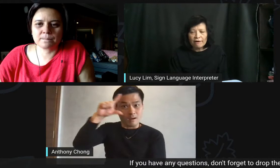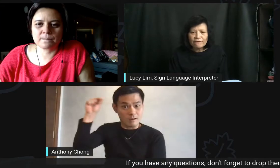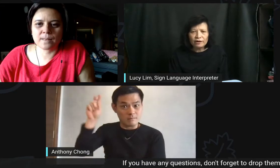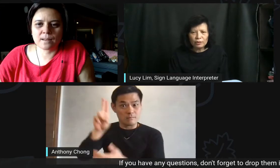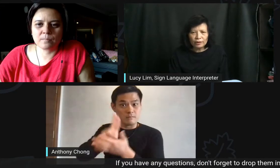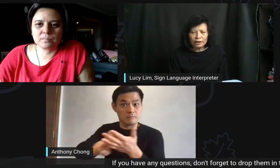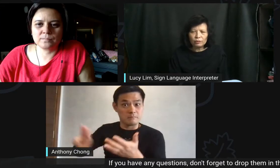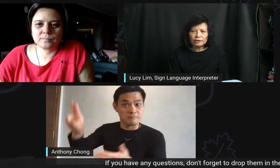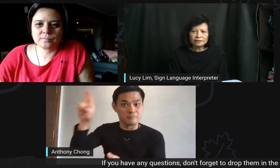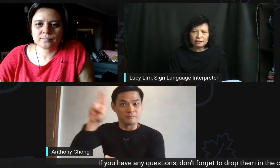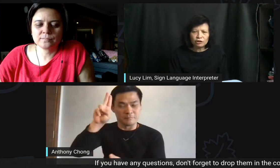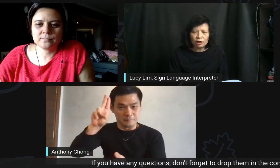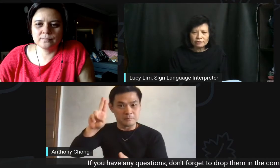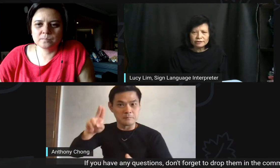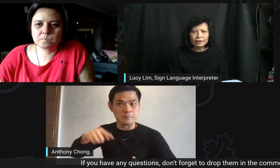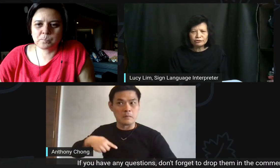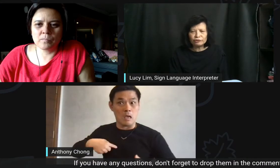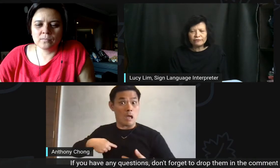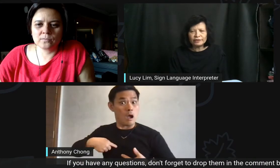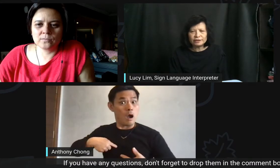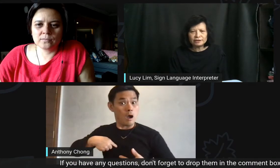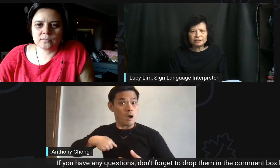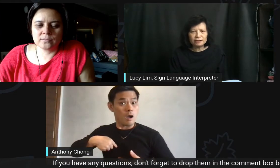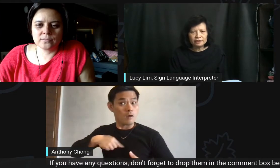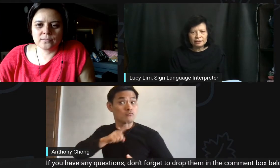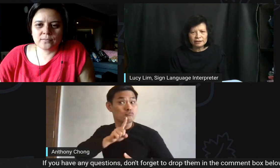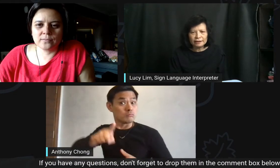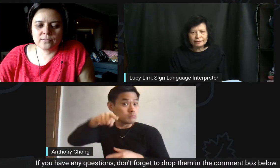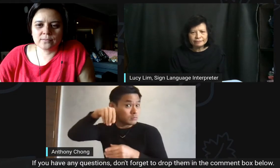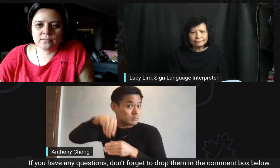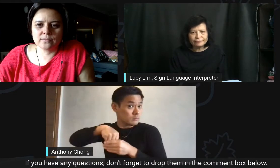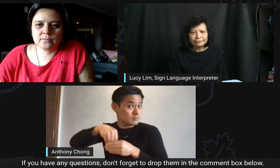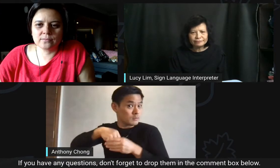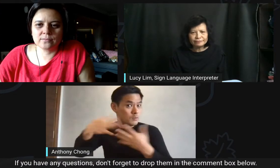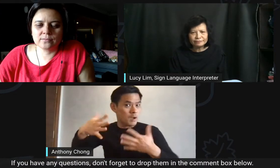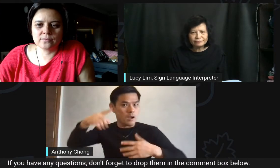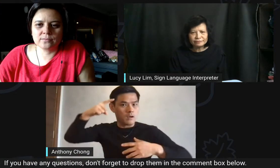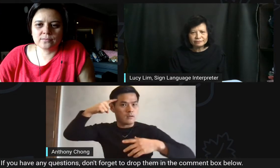However, when I was at Gallaudet University,